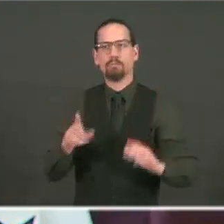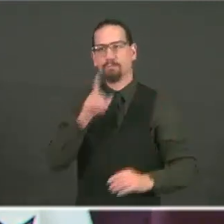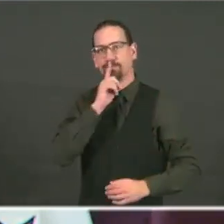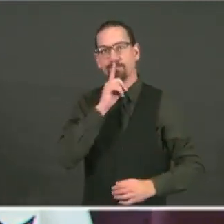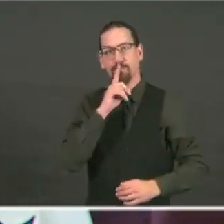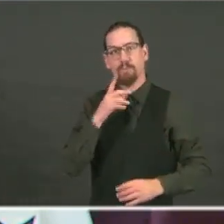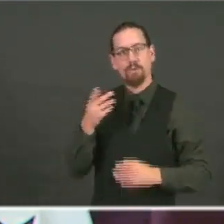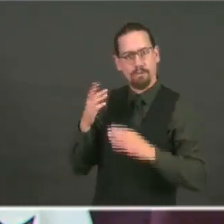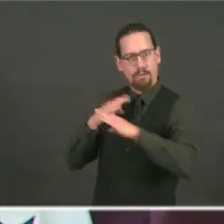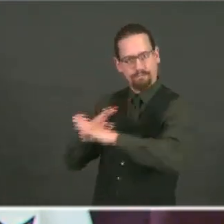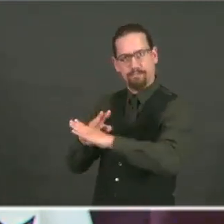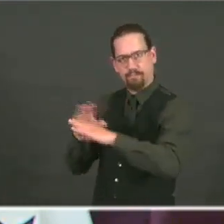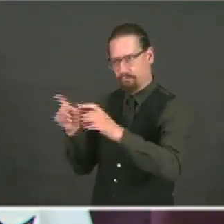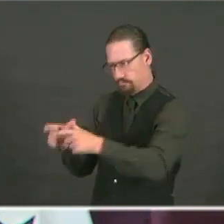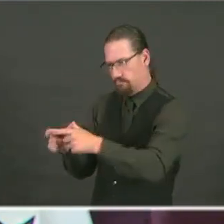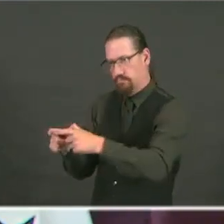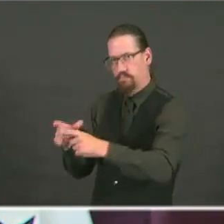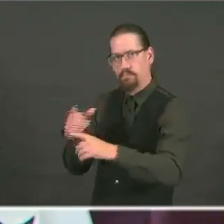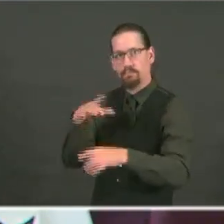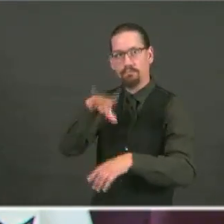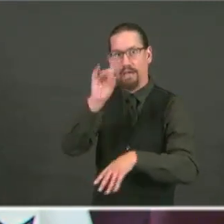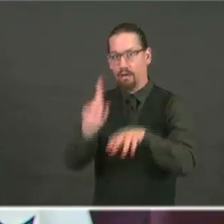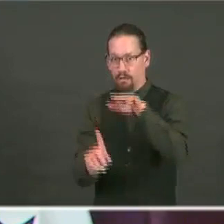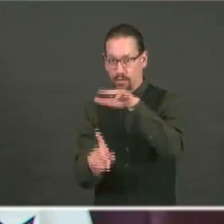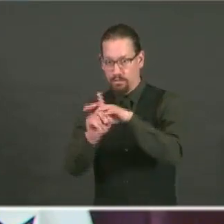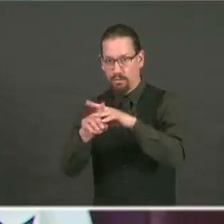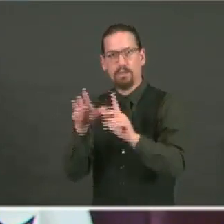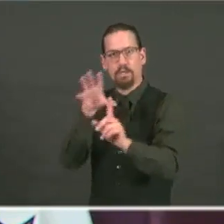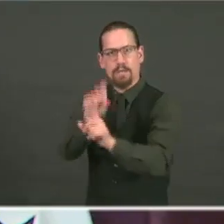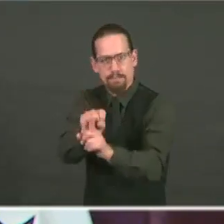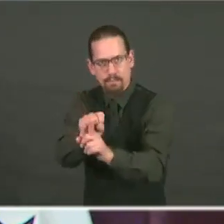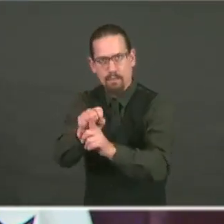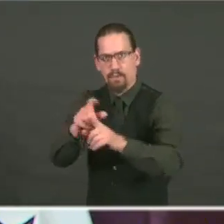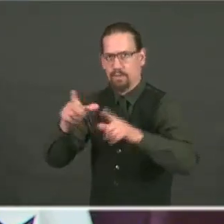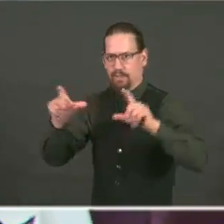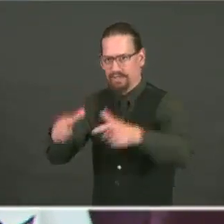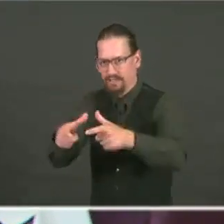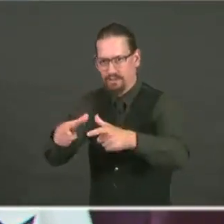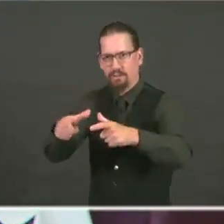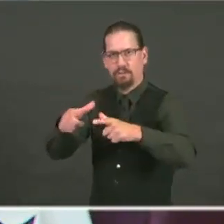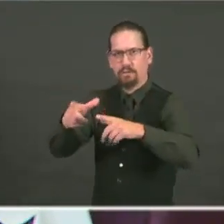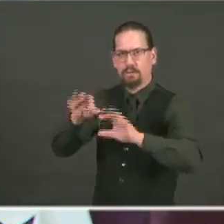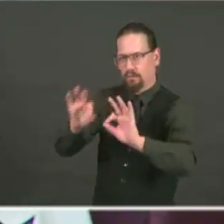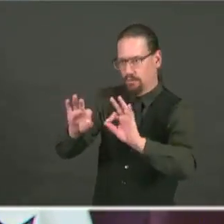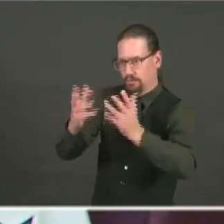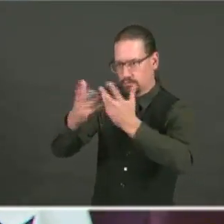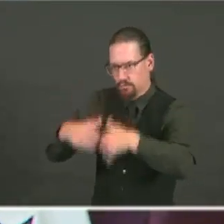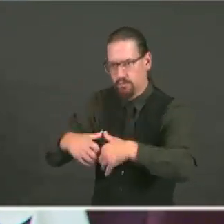WORKING. OUR SYSTEMS ARE WORKING. THE TESTING, THE CONTACT